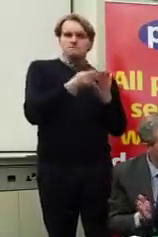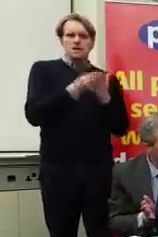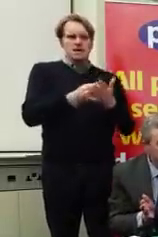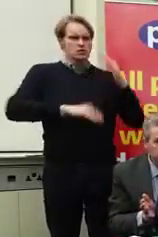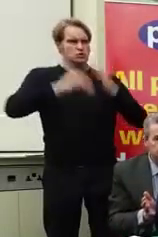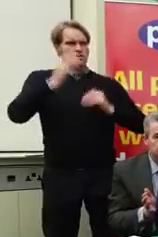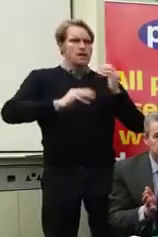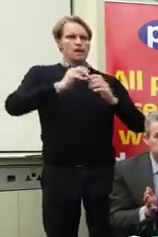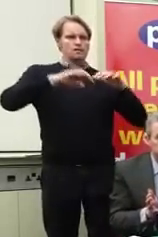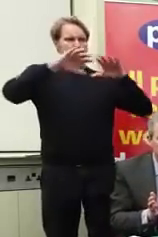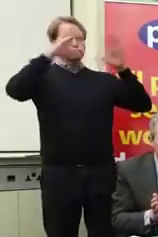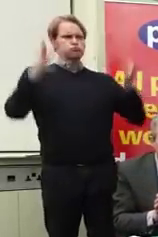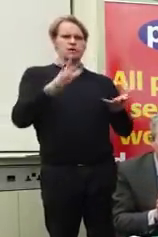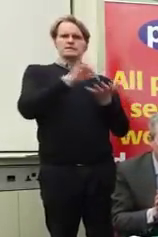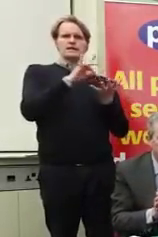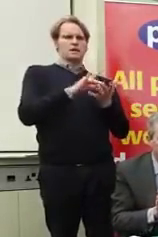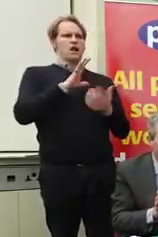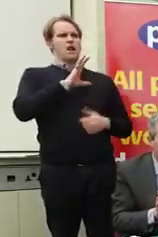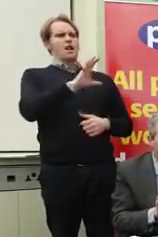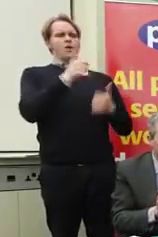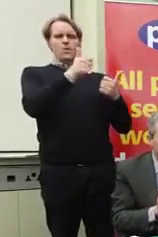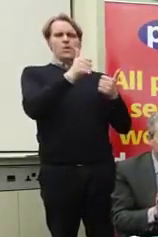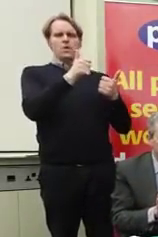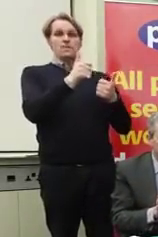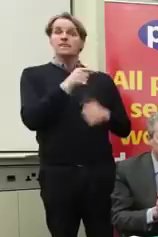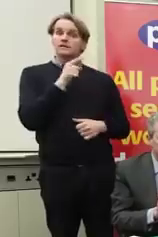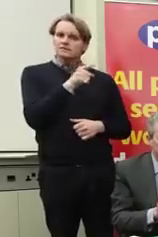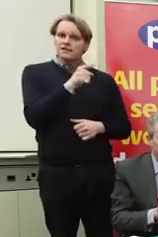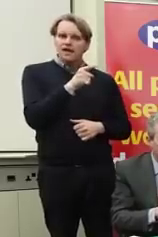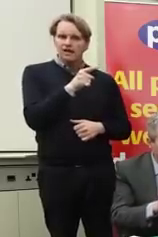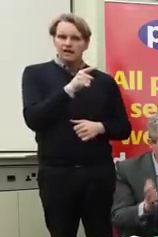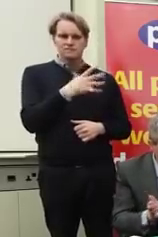centres because all they care about is saying we're gonna pay a bit of money